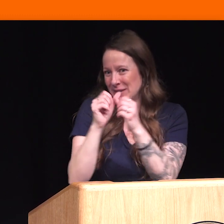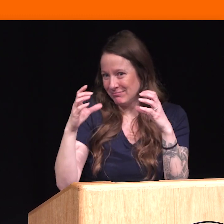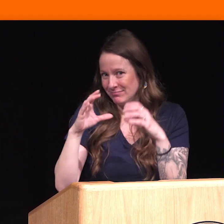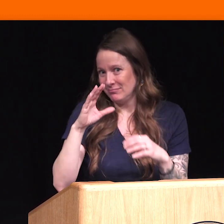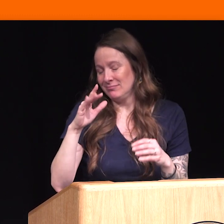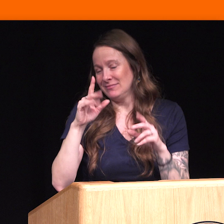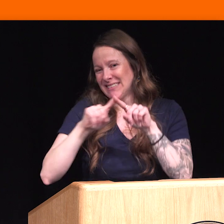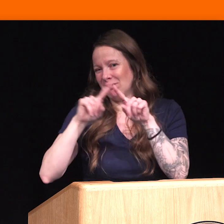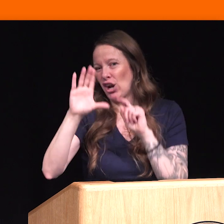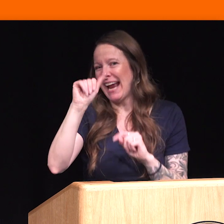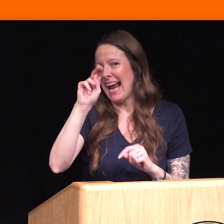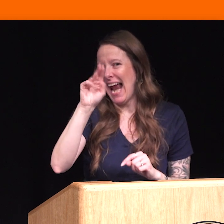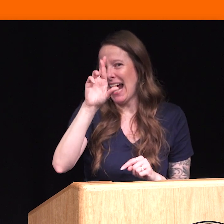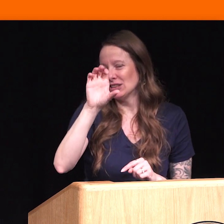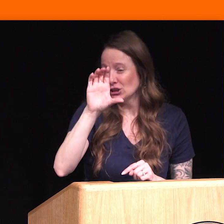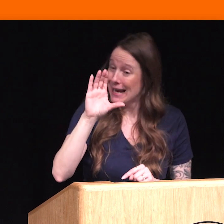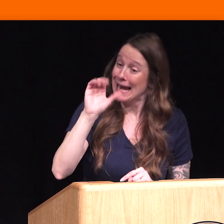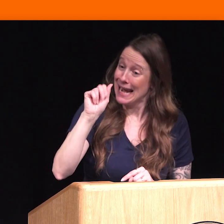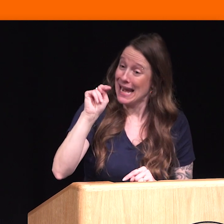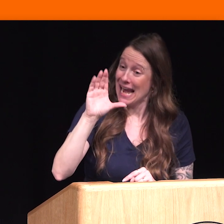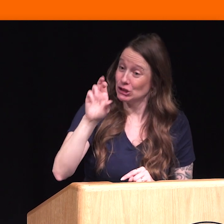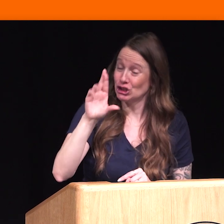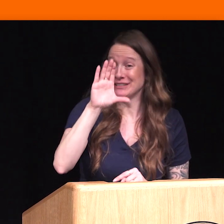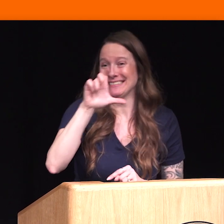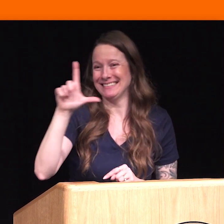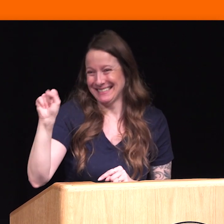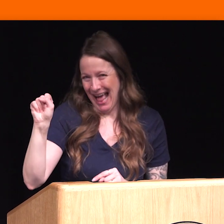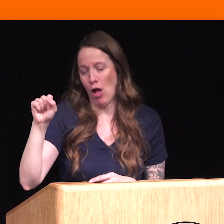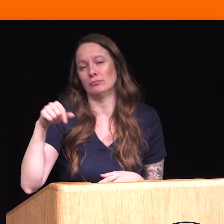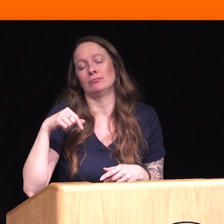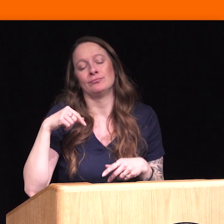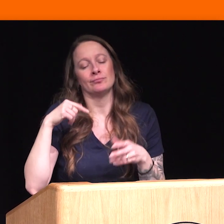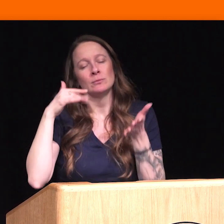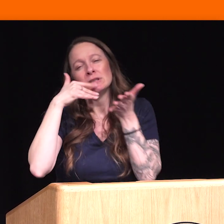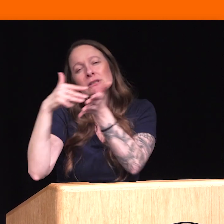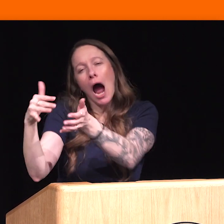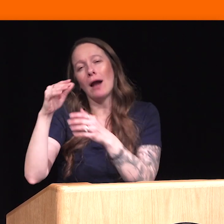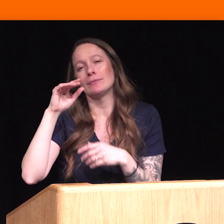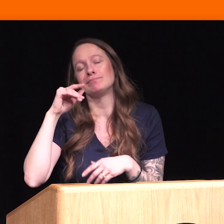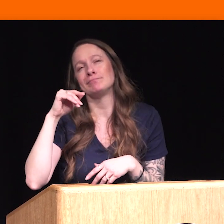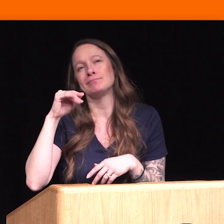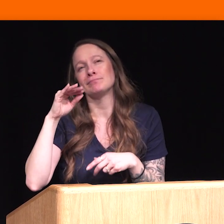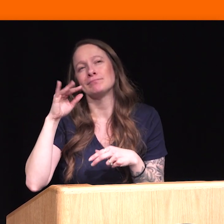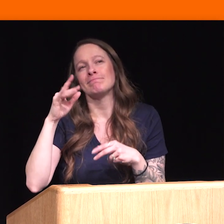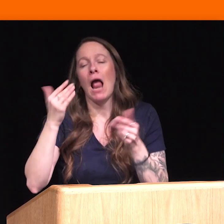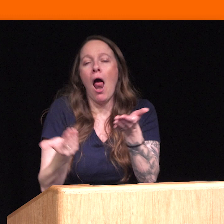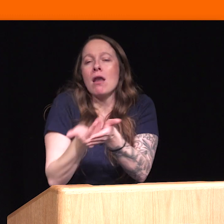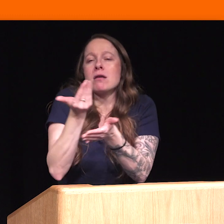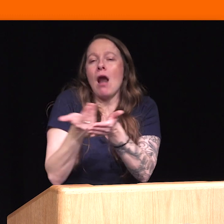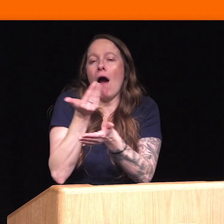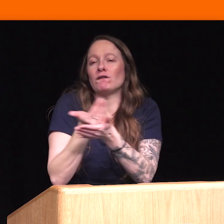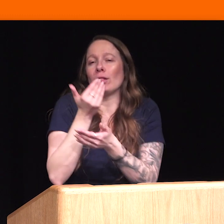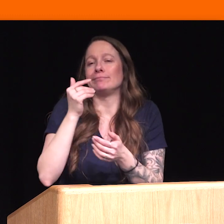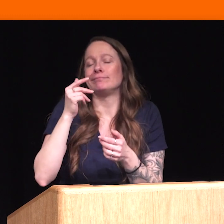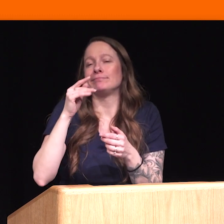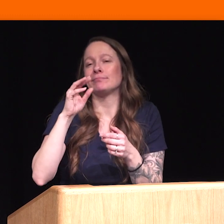to help me with the work that I'm doing now. I'm working on cancer cells and studying...